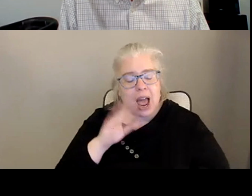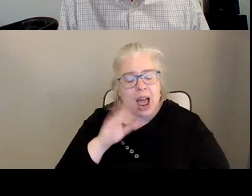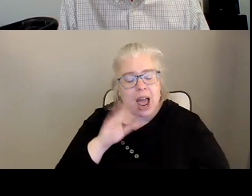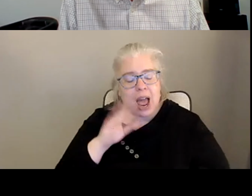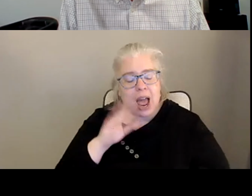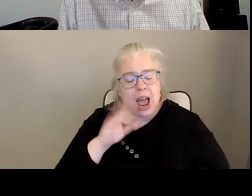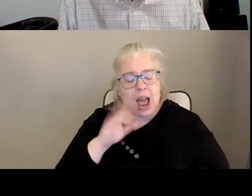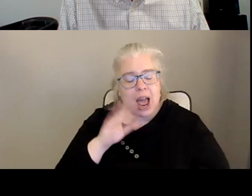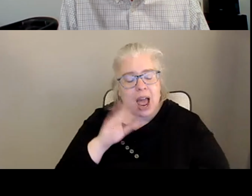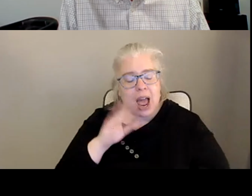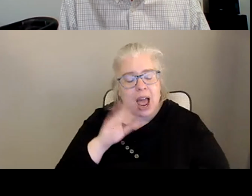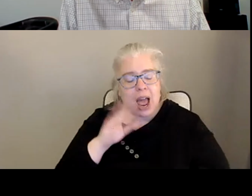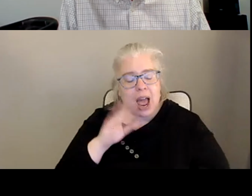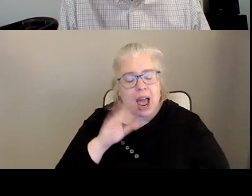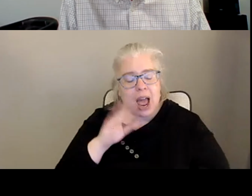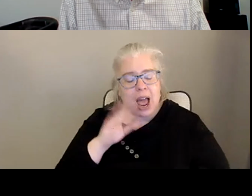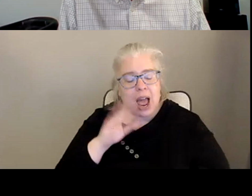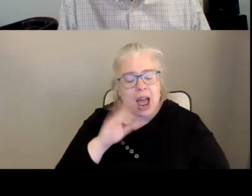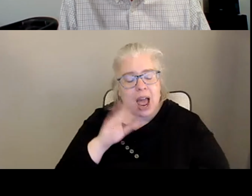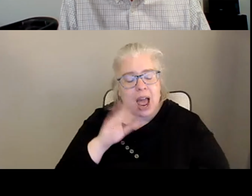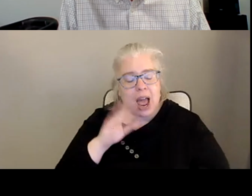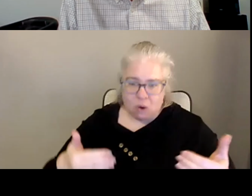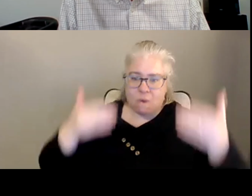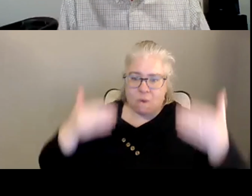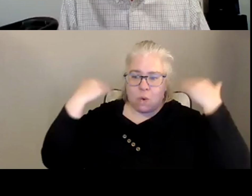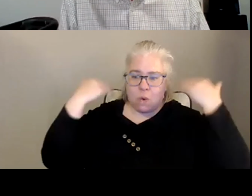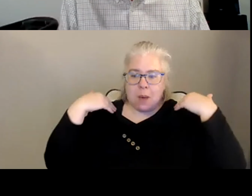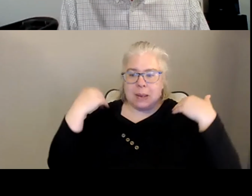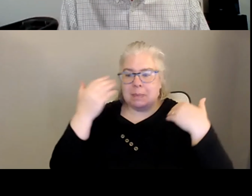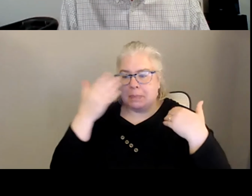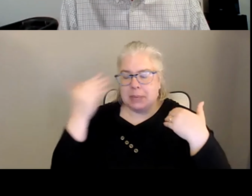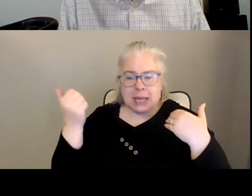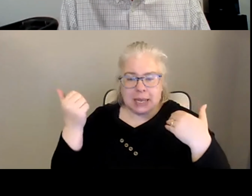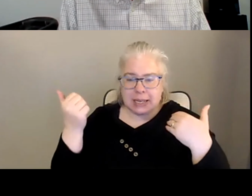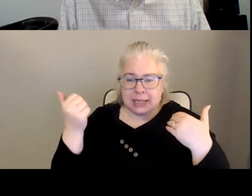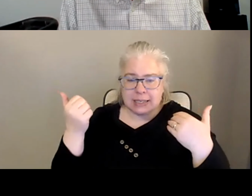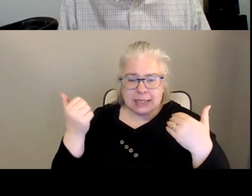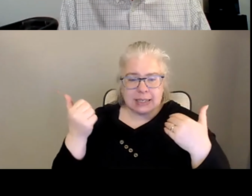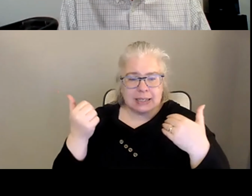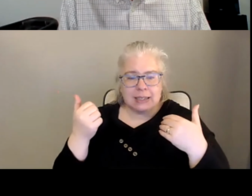can feel really overwhelming. Because it has so many more steps than just picking up the phone